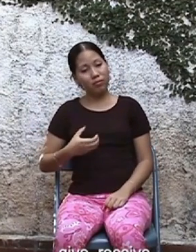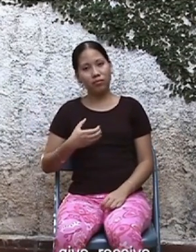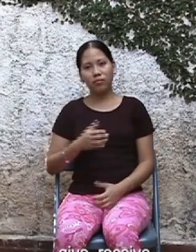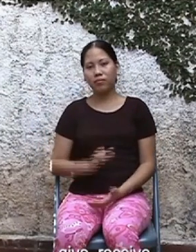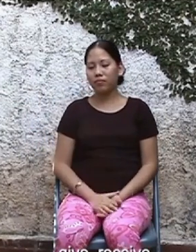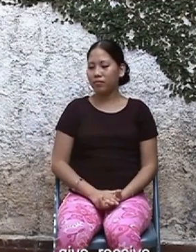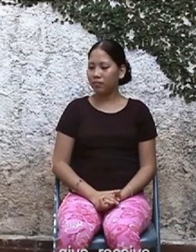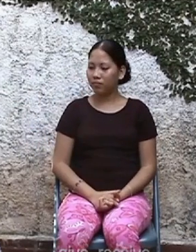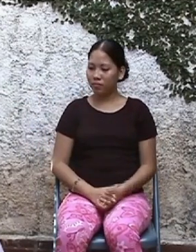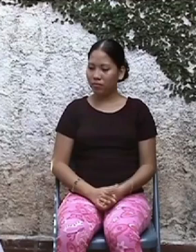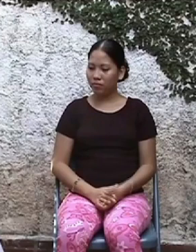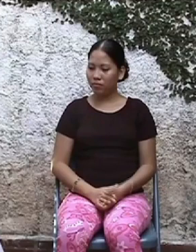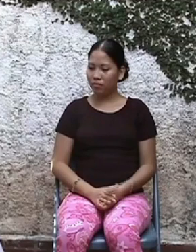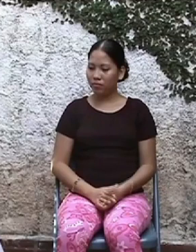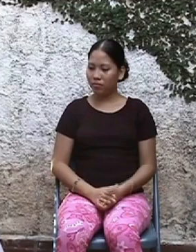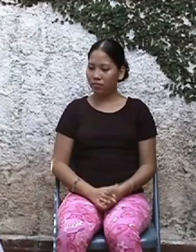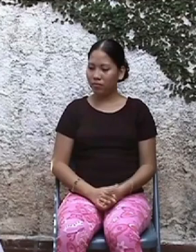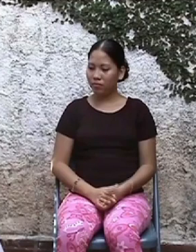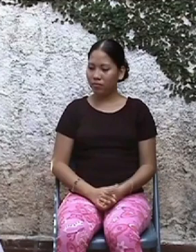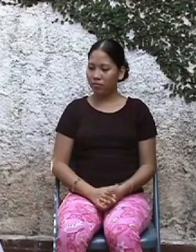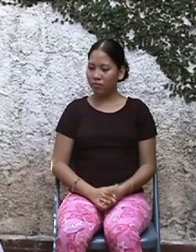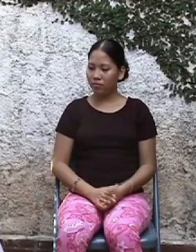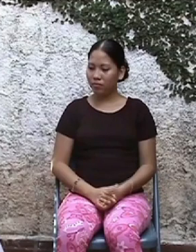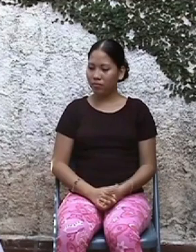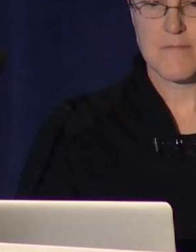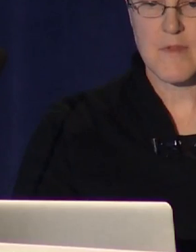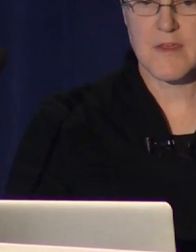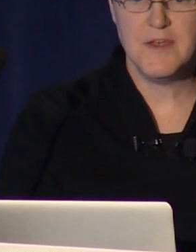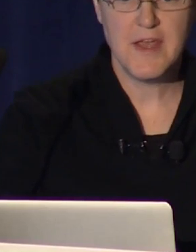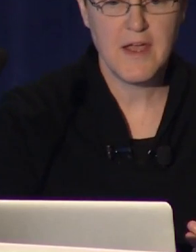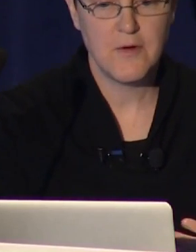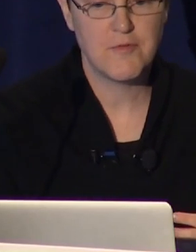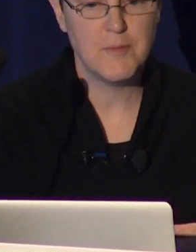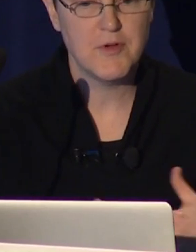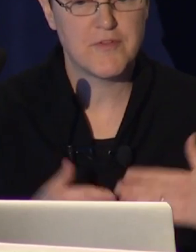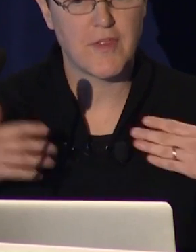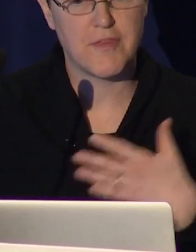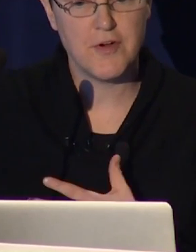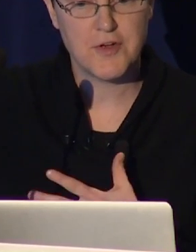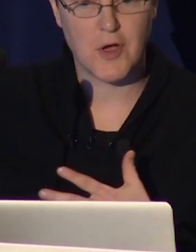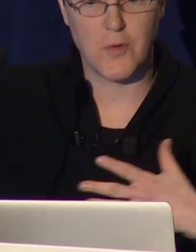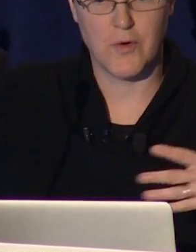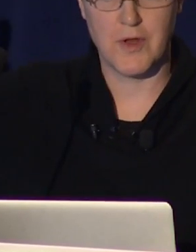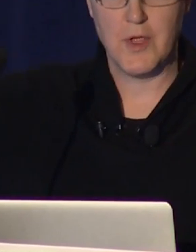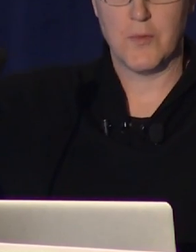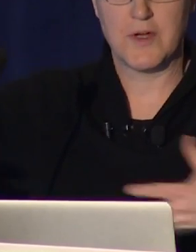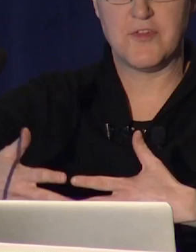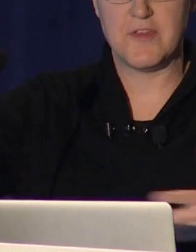receive. And now, if we move to the third cohort, we're going to see the